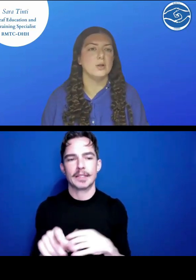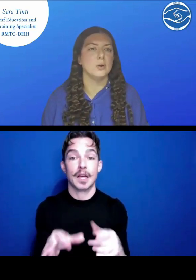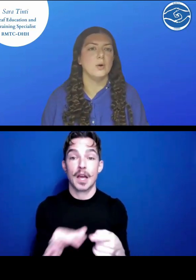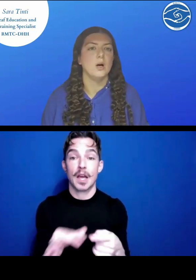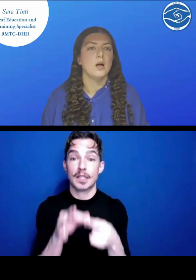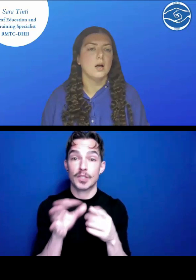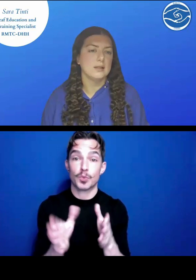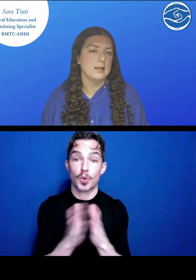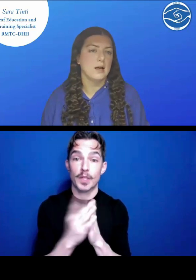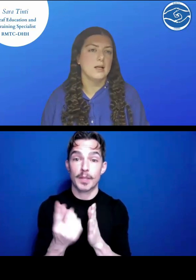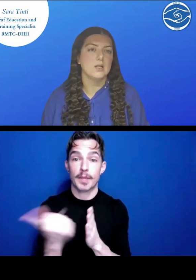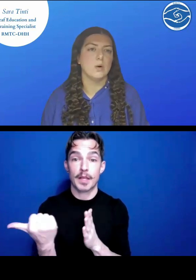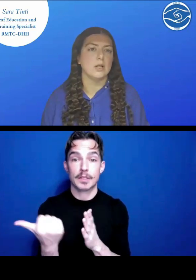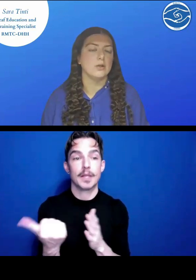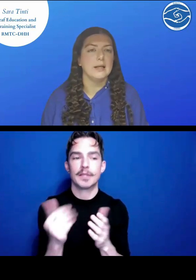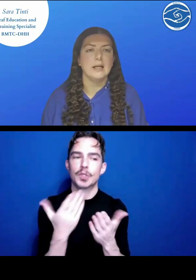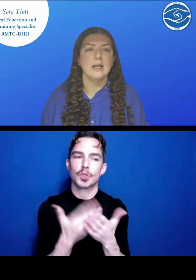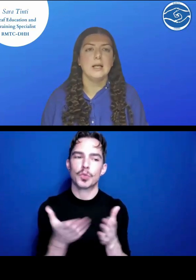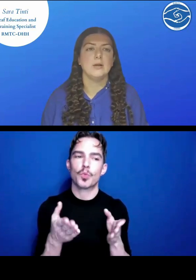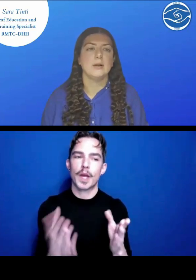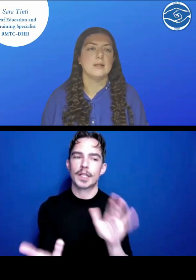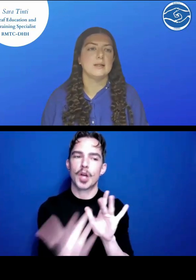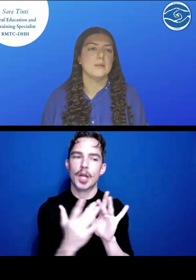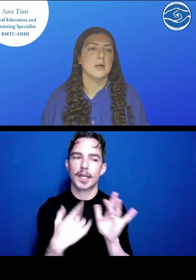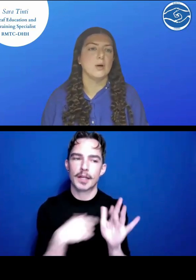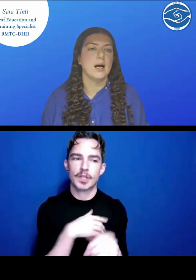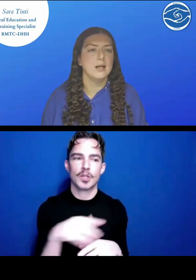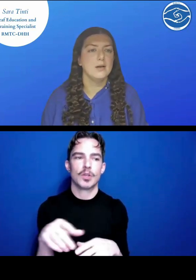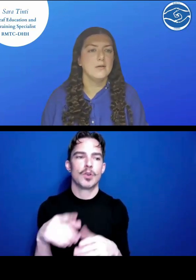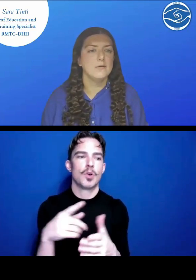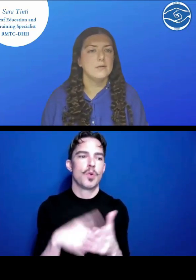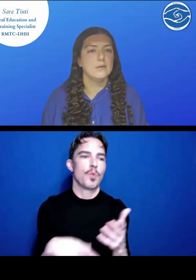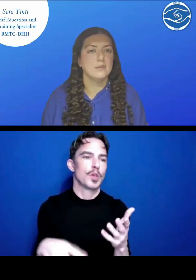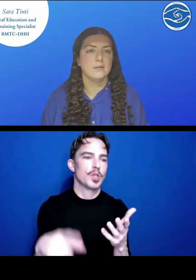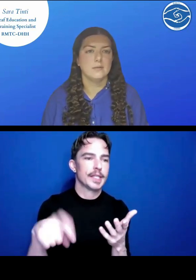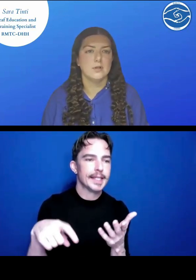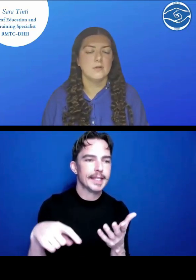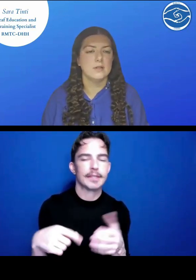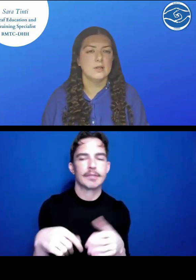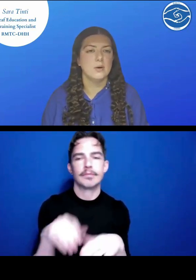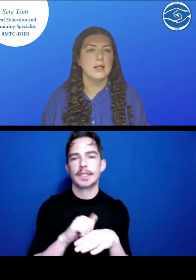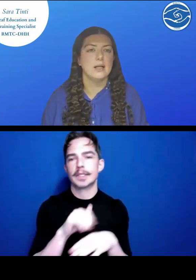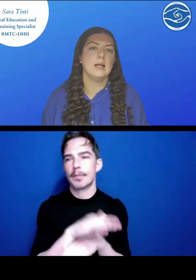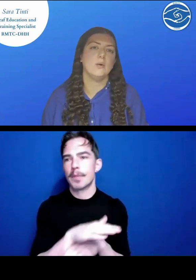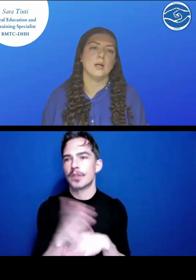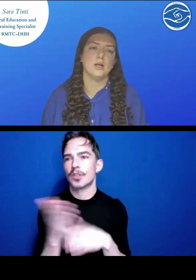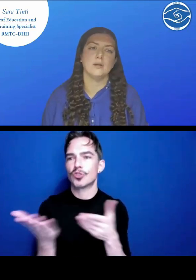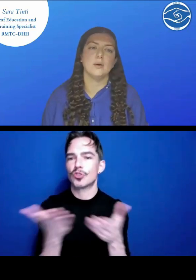to contact us what you're needing. You can submit what kind of service you are needing, what you're